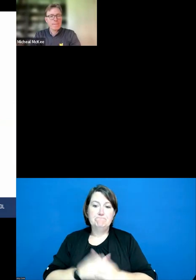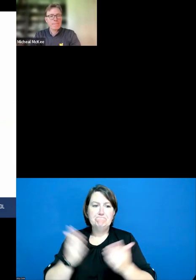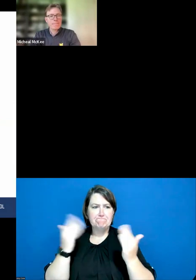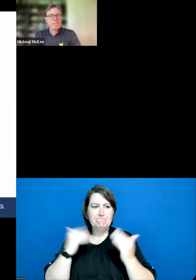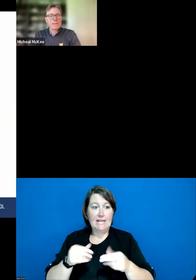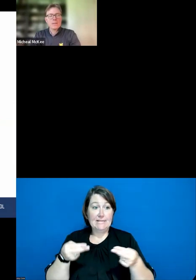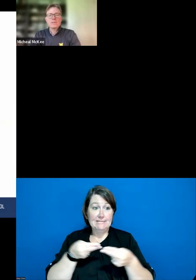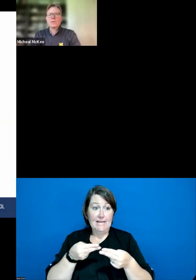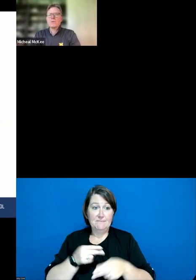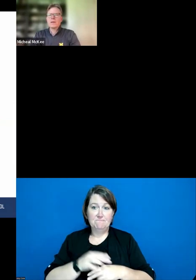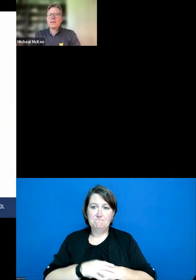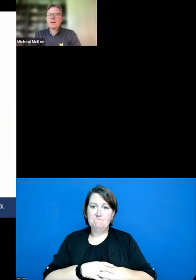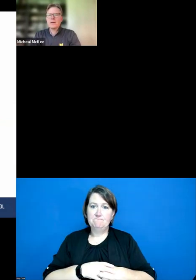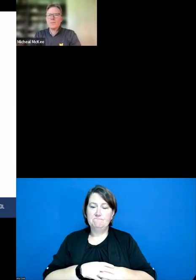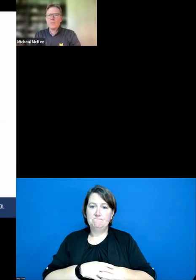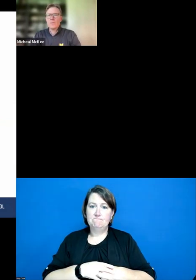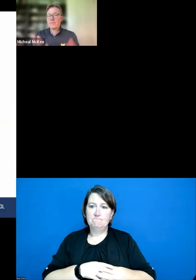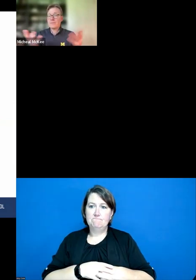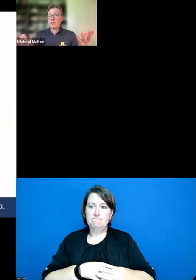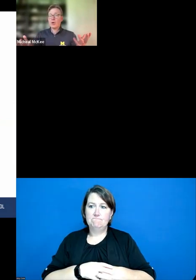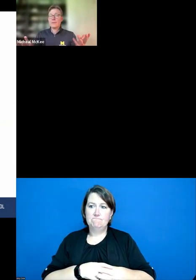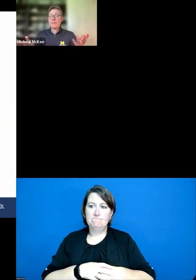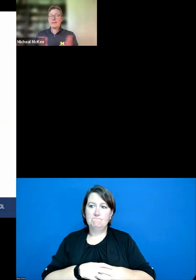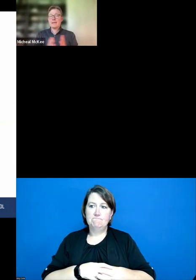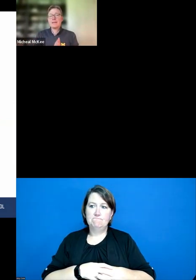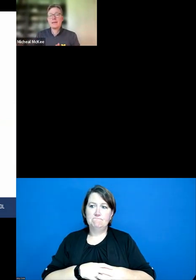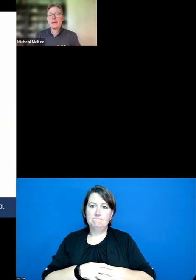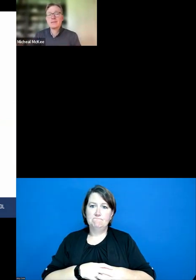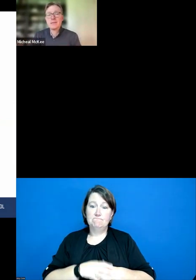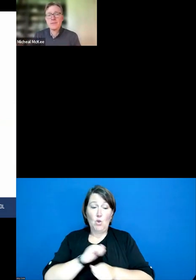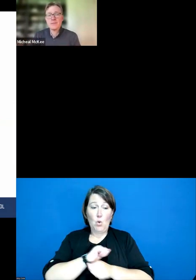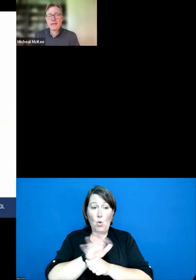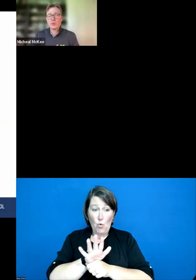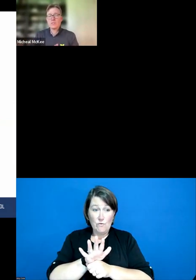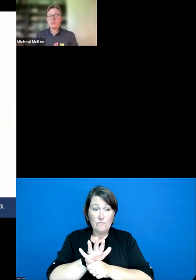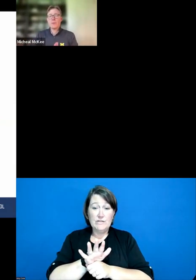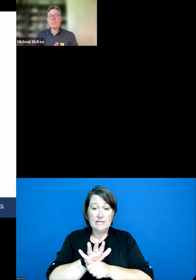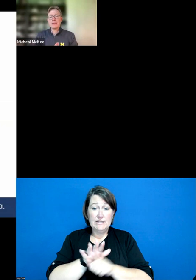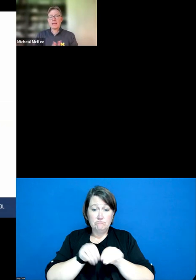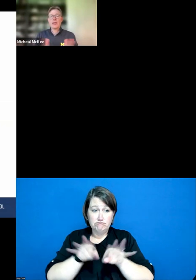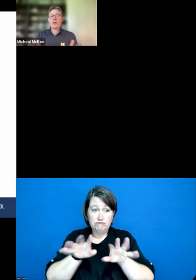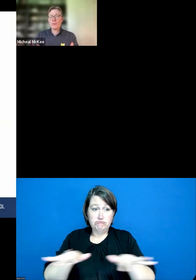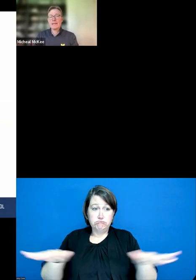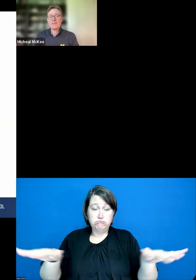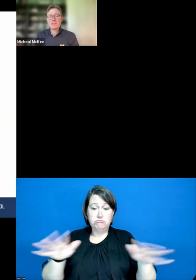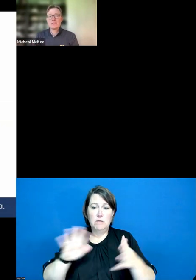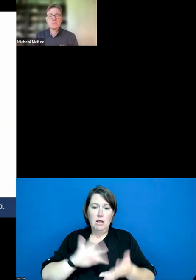So, MCOvi pandemic has, I know, disrupted care for many of us,